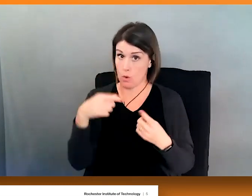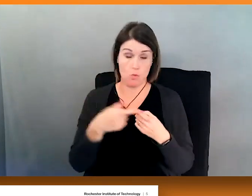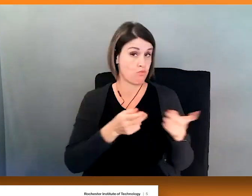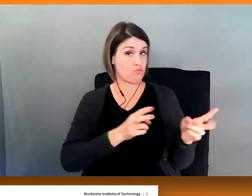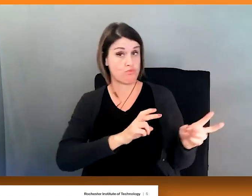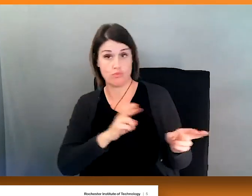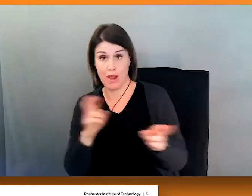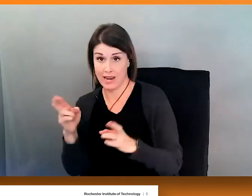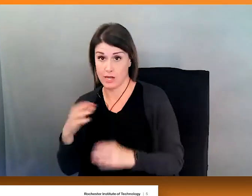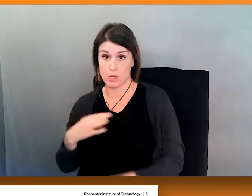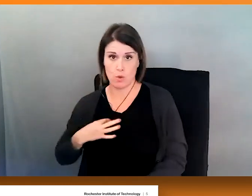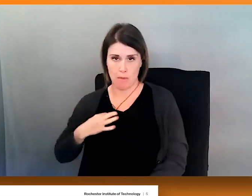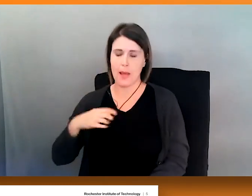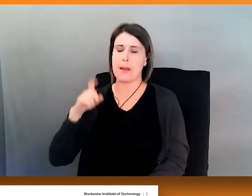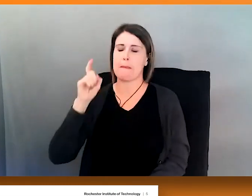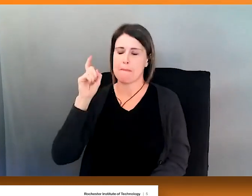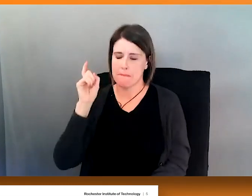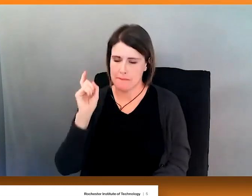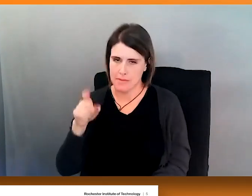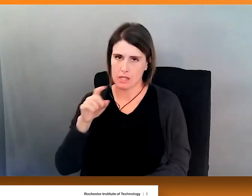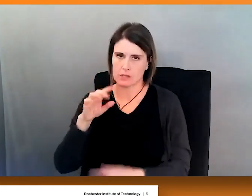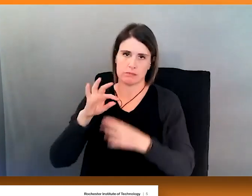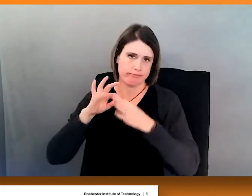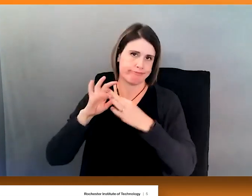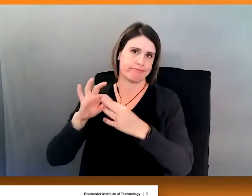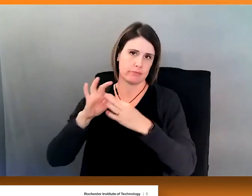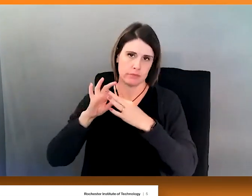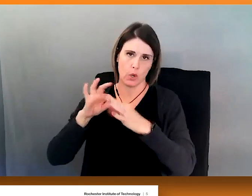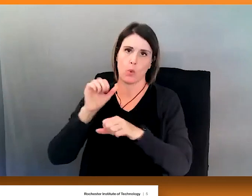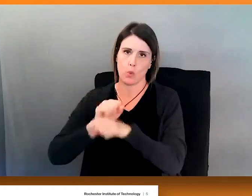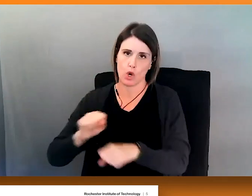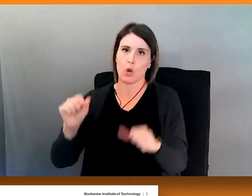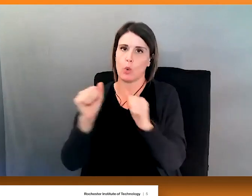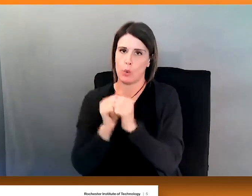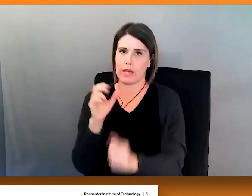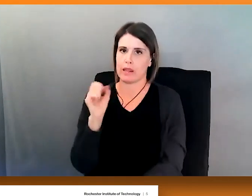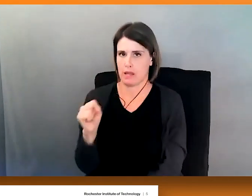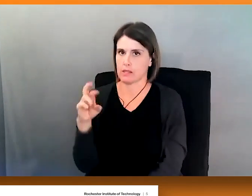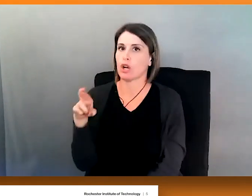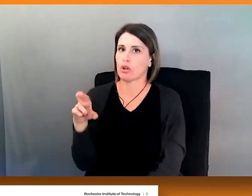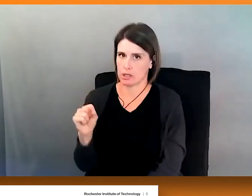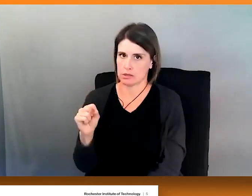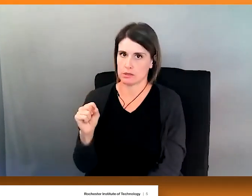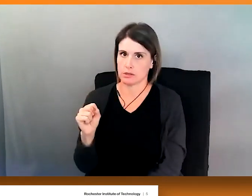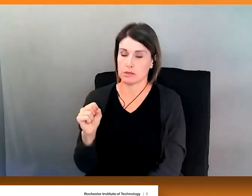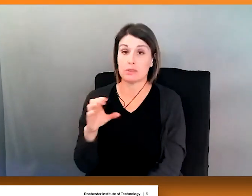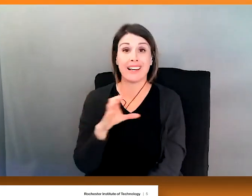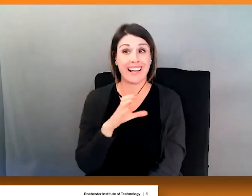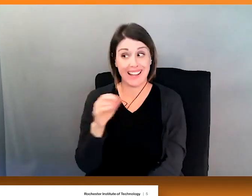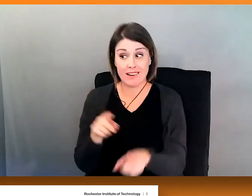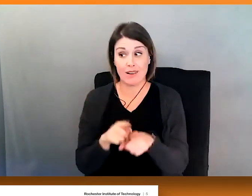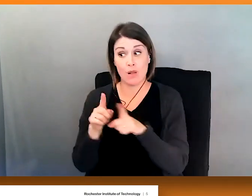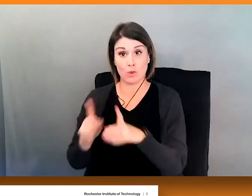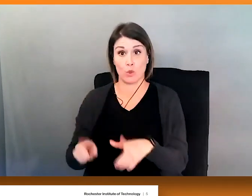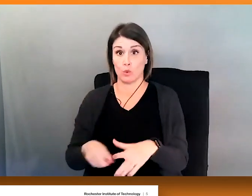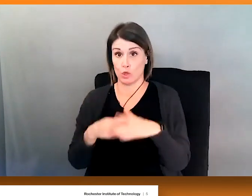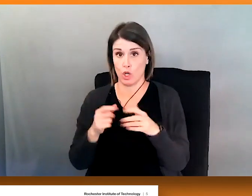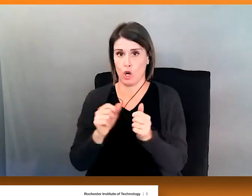you need to work with SRS. You also want to start with your budget.